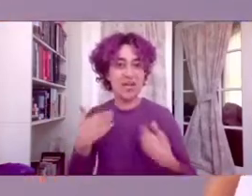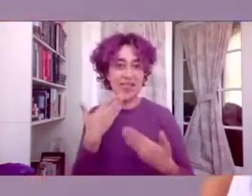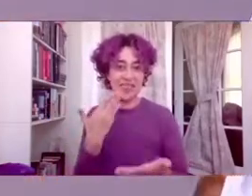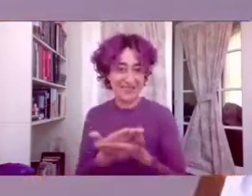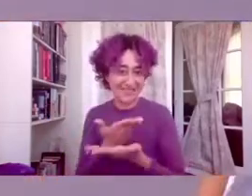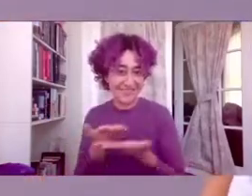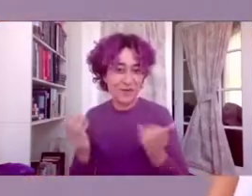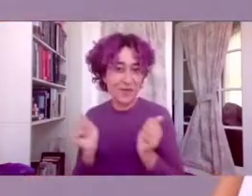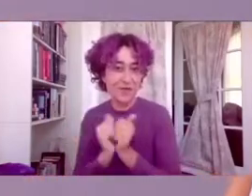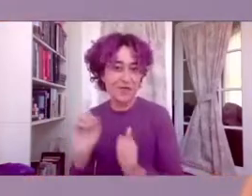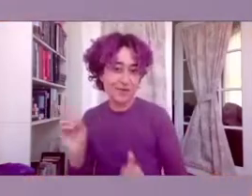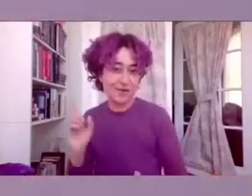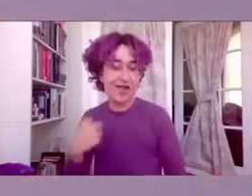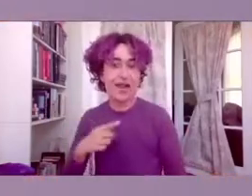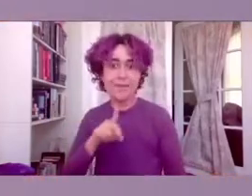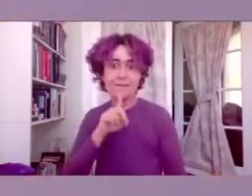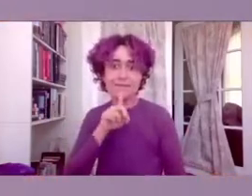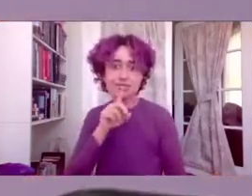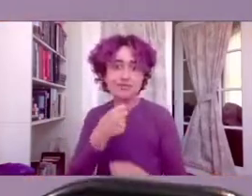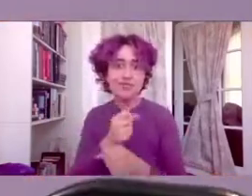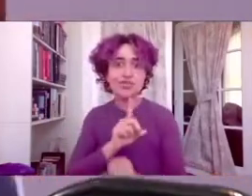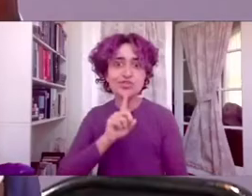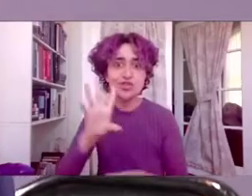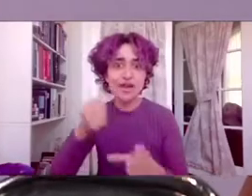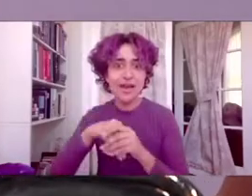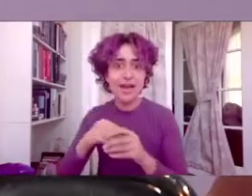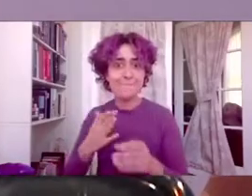And I made sure in my profile that I put